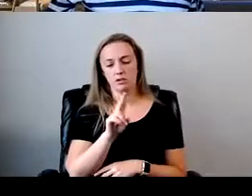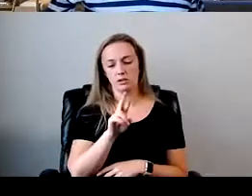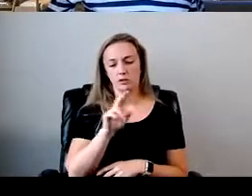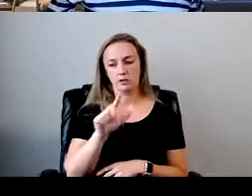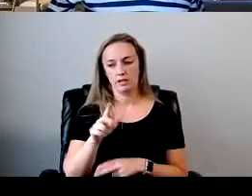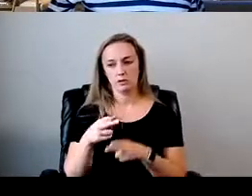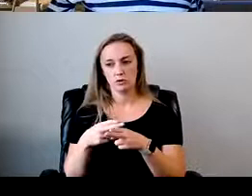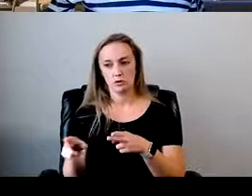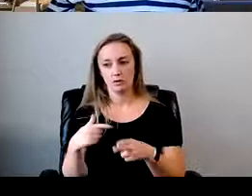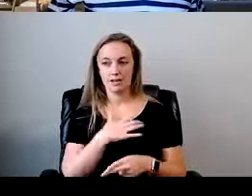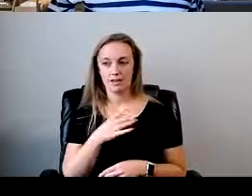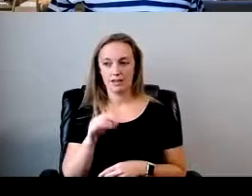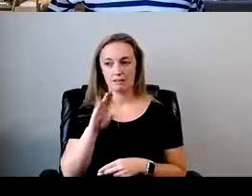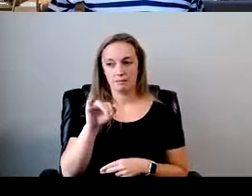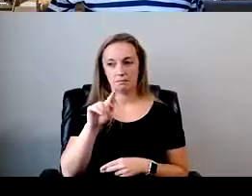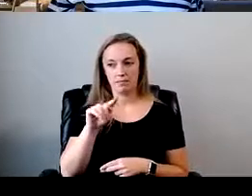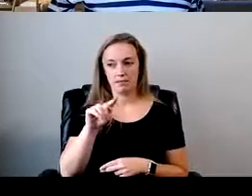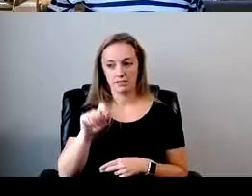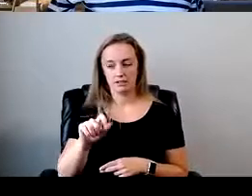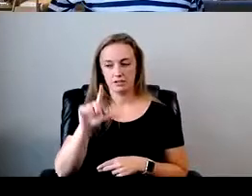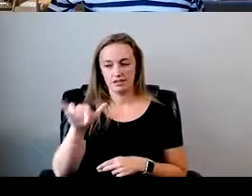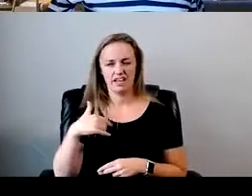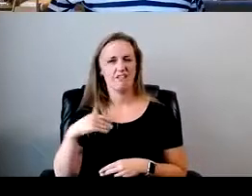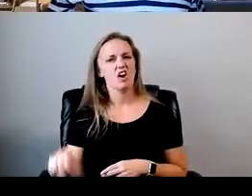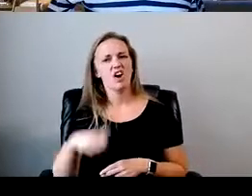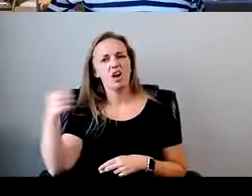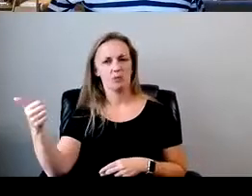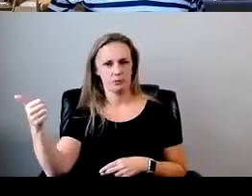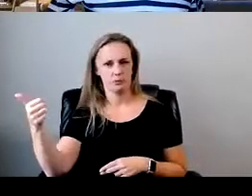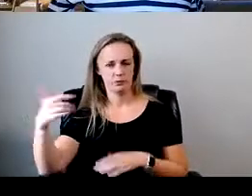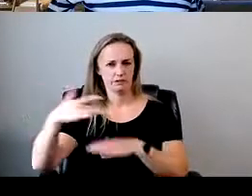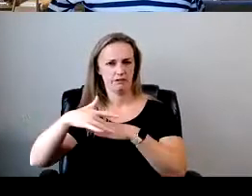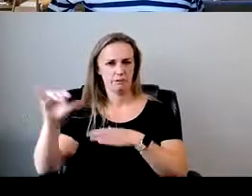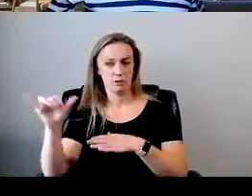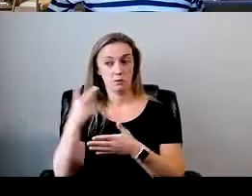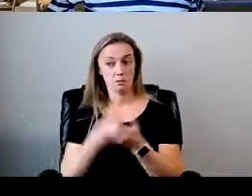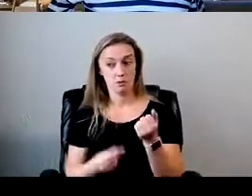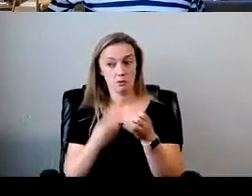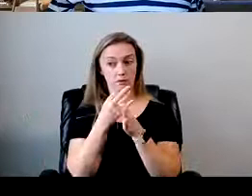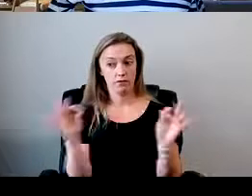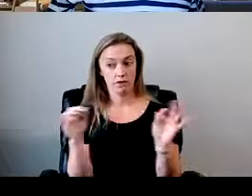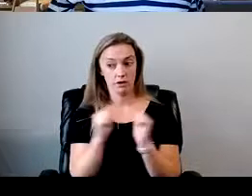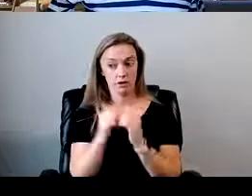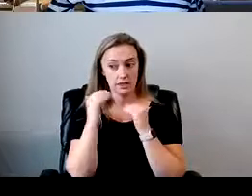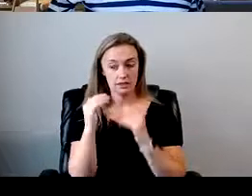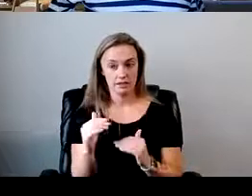but there are a lot of other URL shorteners out there as well. These are both free with limited terms.